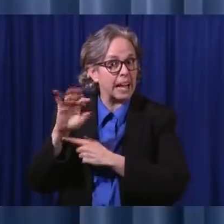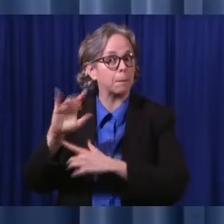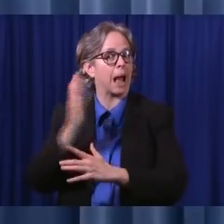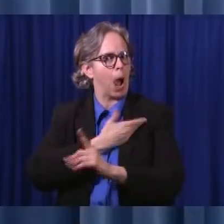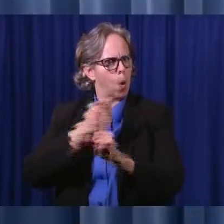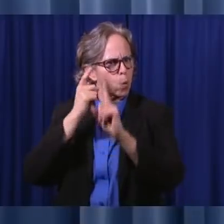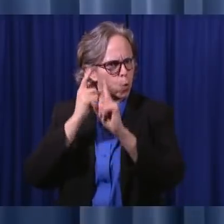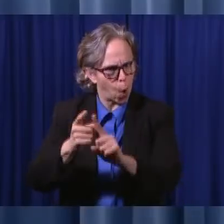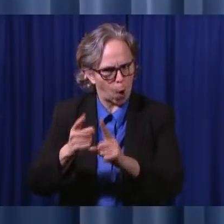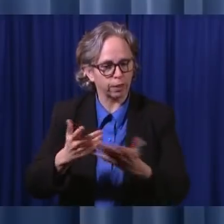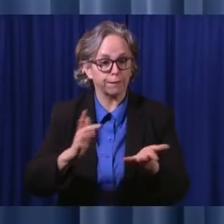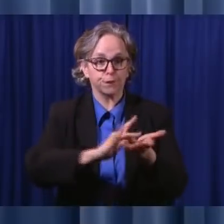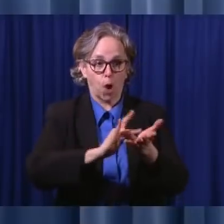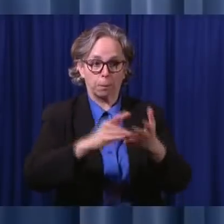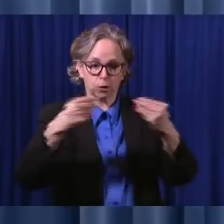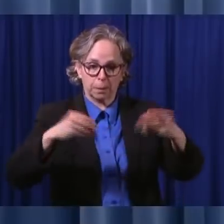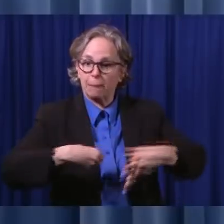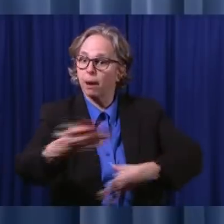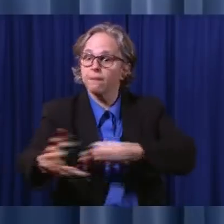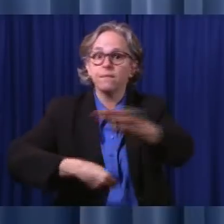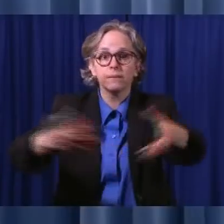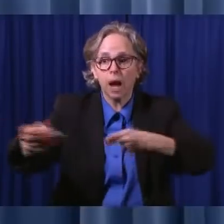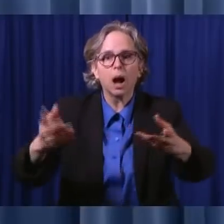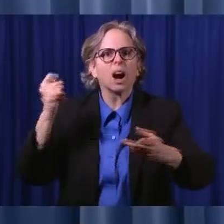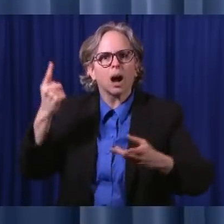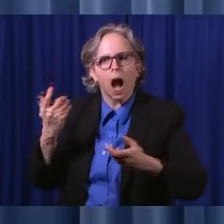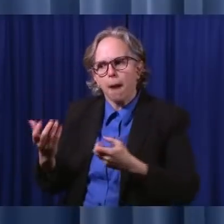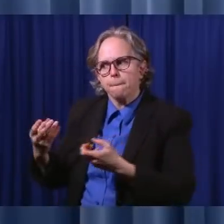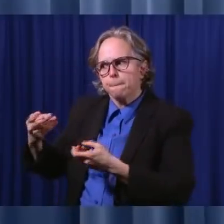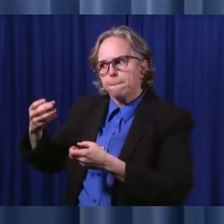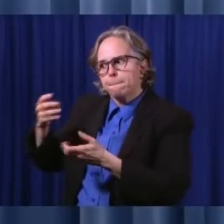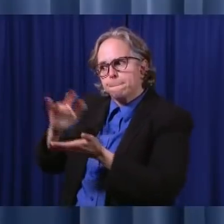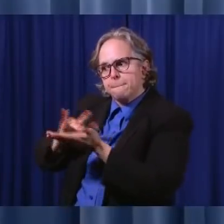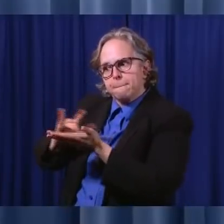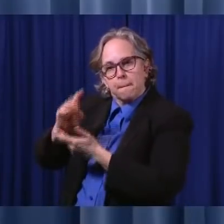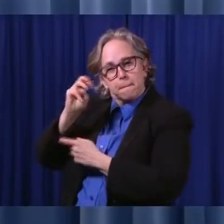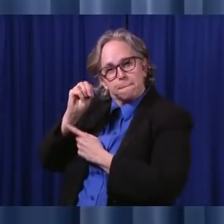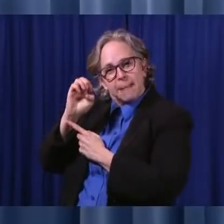WE'RE GOING DO EVERYTHING THAT WE CAN TO MAKE SURE THAT THE